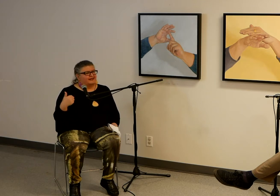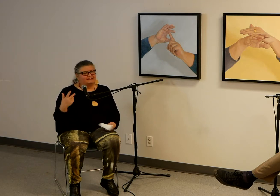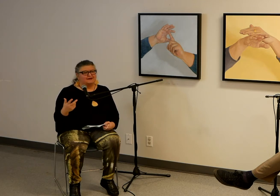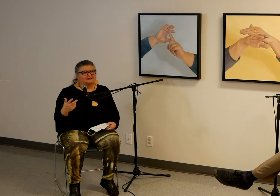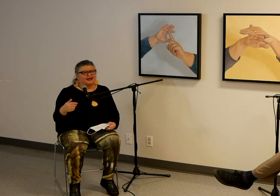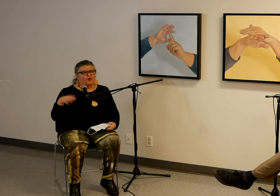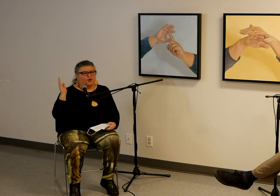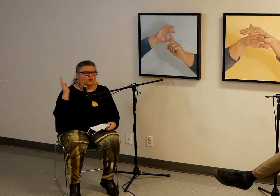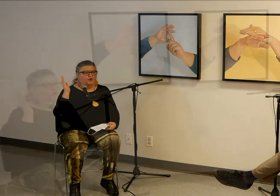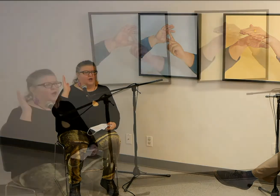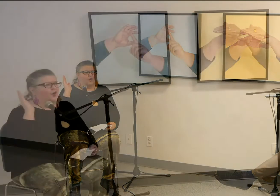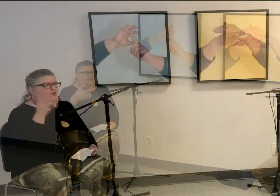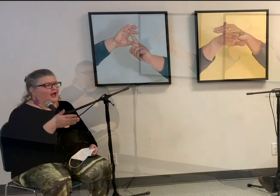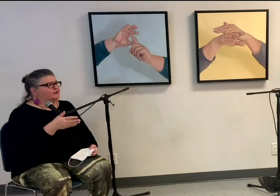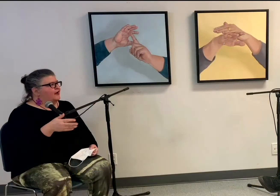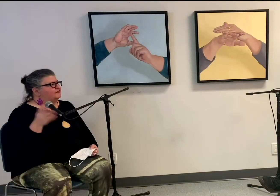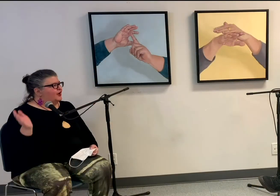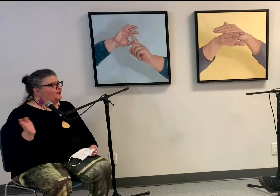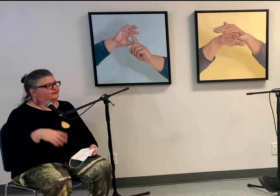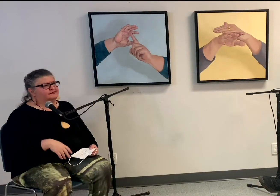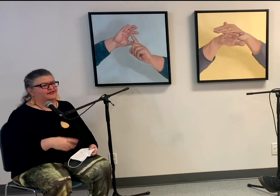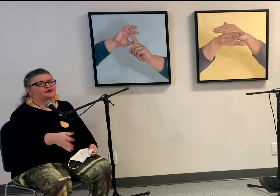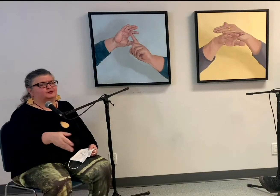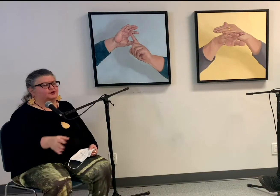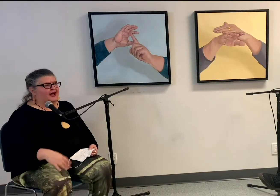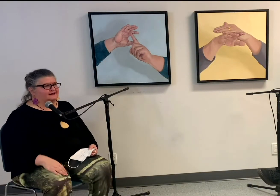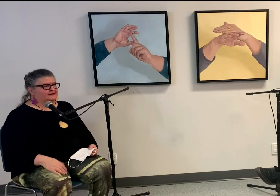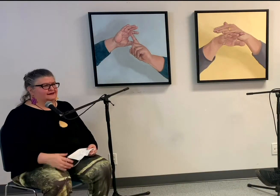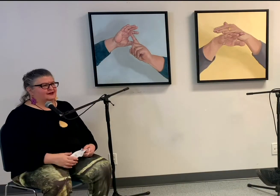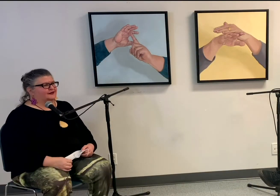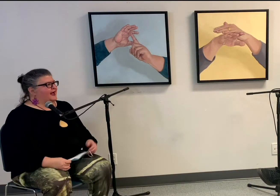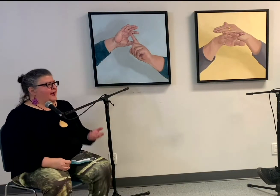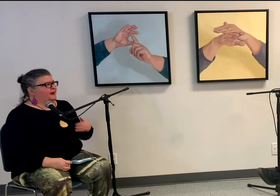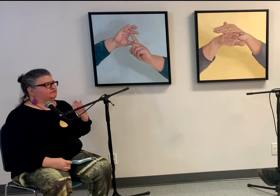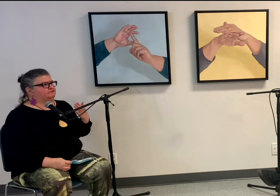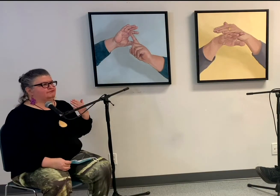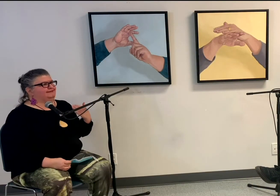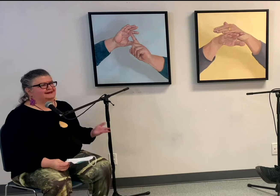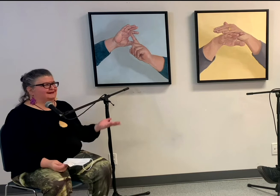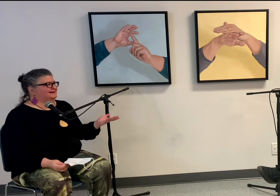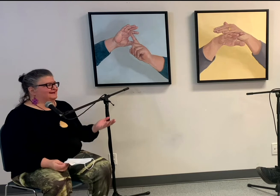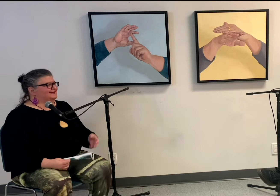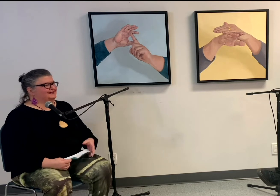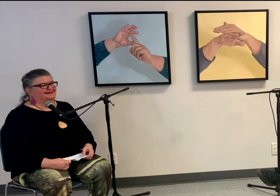that they gives me, it's like, Oh, go, go down left, follow the blue line. you know? And I'm like, Yeah.